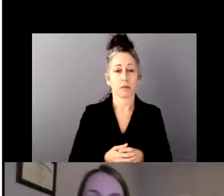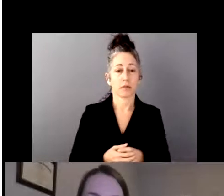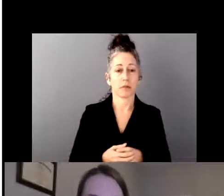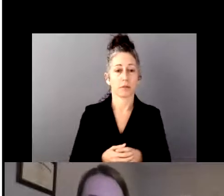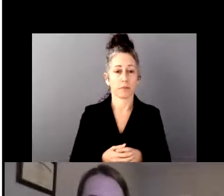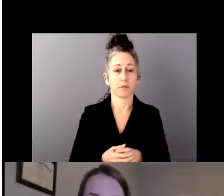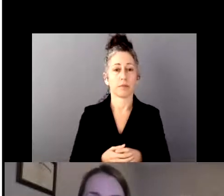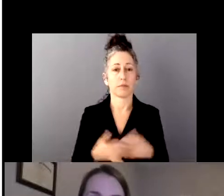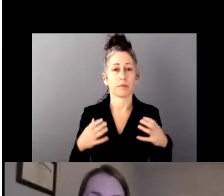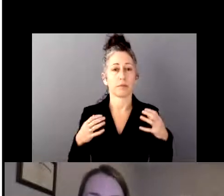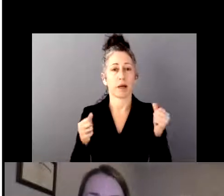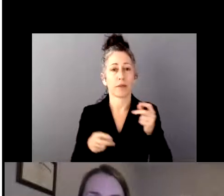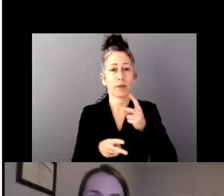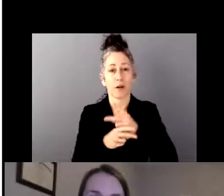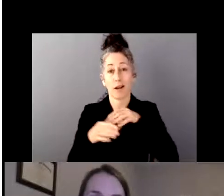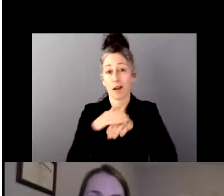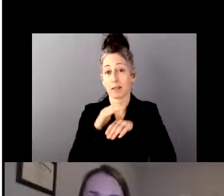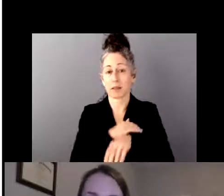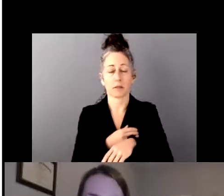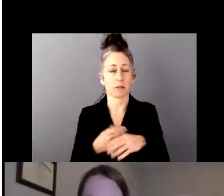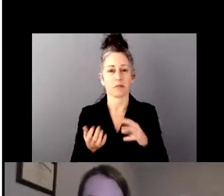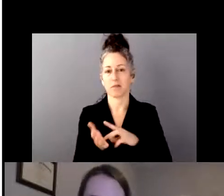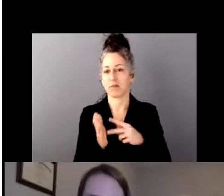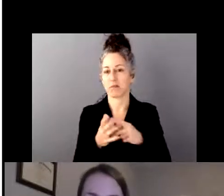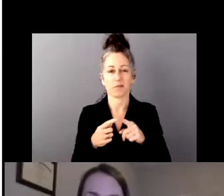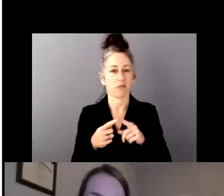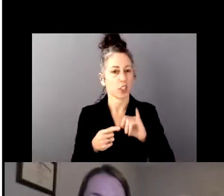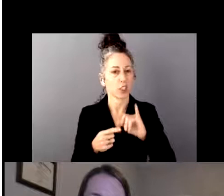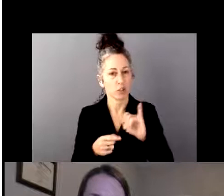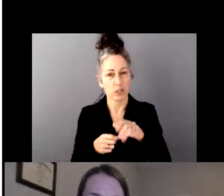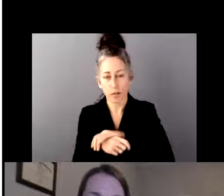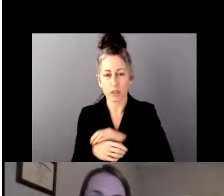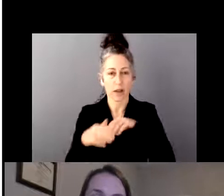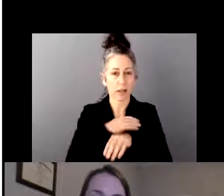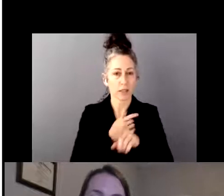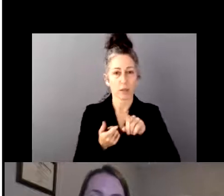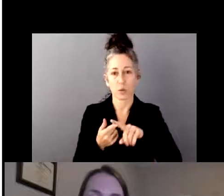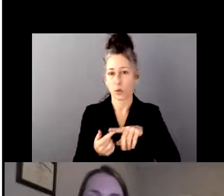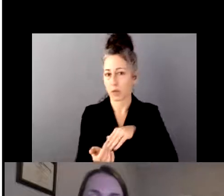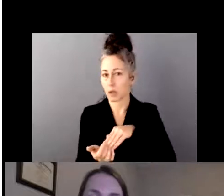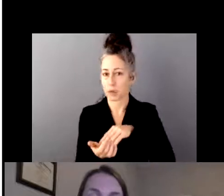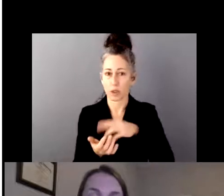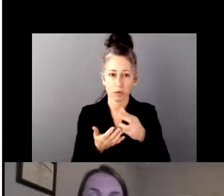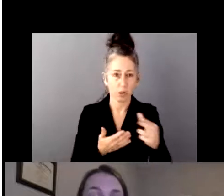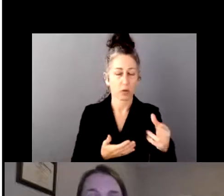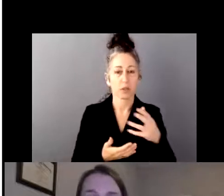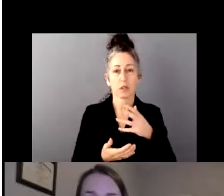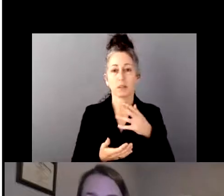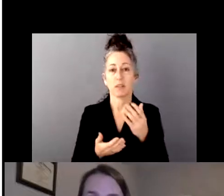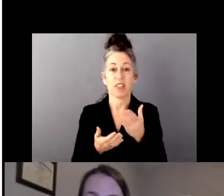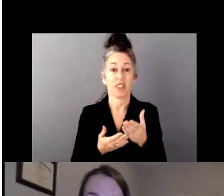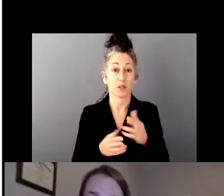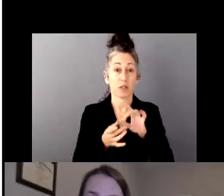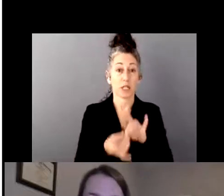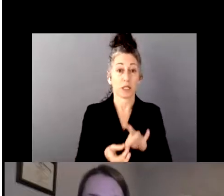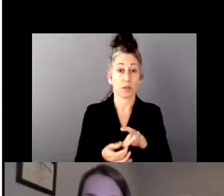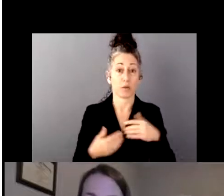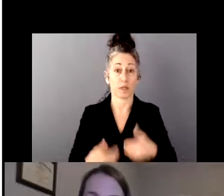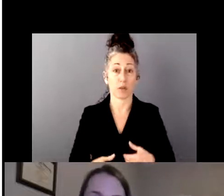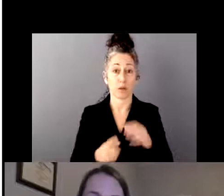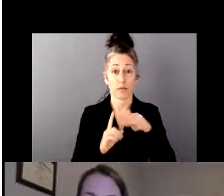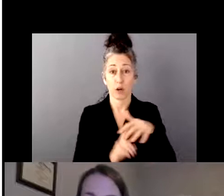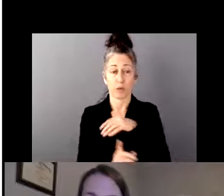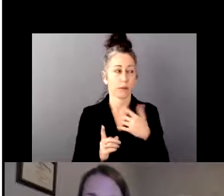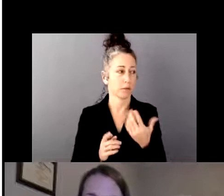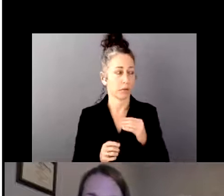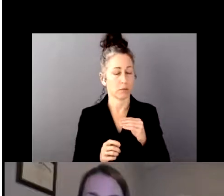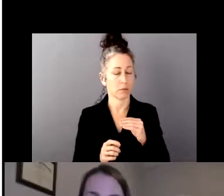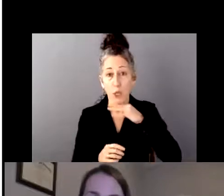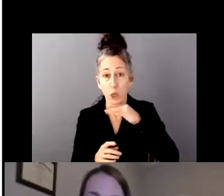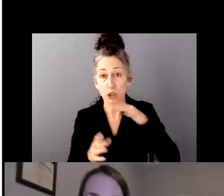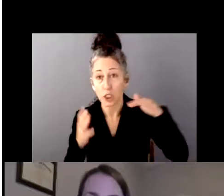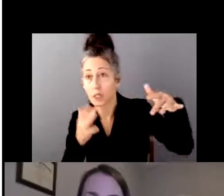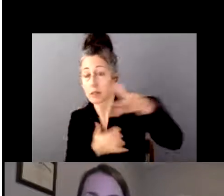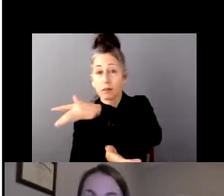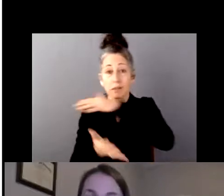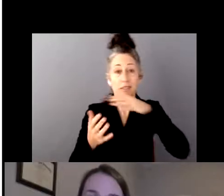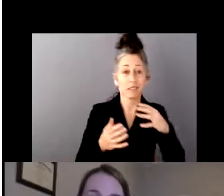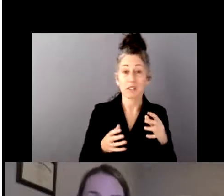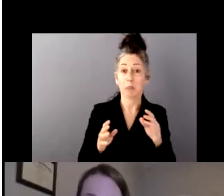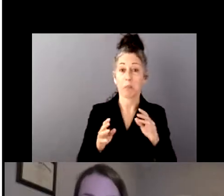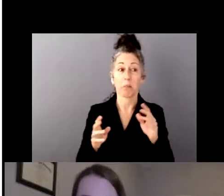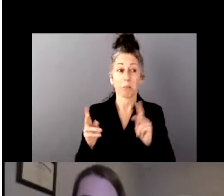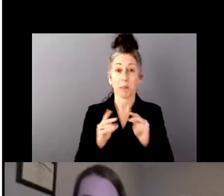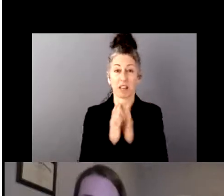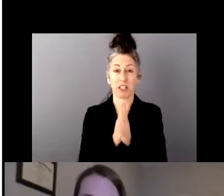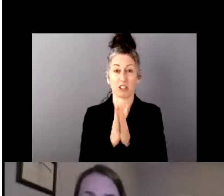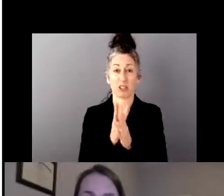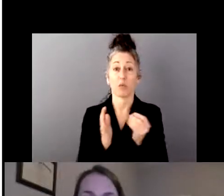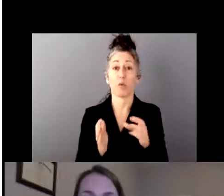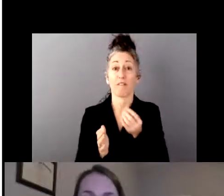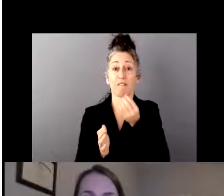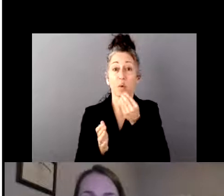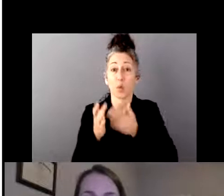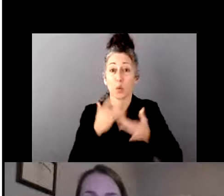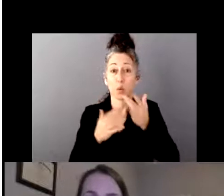Variables related to healthcare access, such as insurance coverage, access to doctors or hospital resources. Things related to the physical environment, such as pollution, population density, as well as the presence of food deserts in a given variable. And finally,